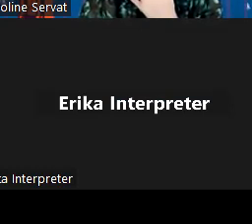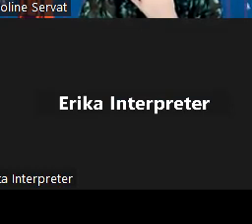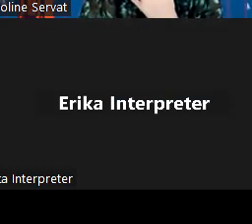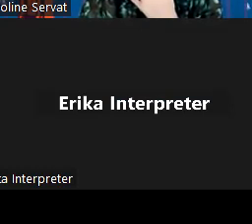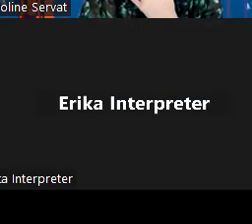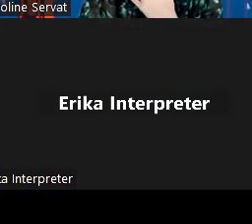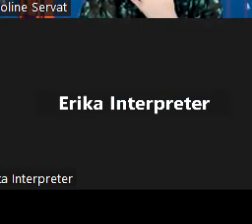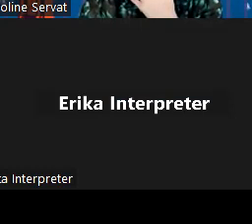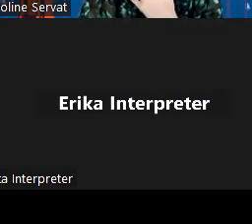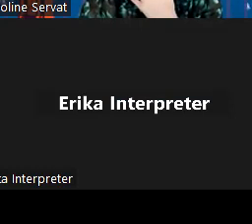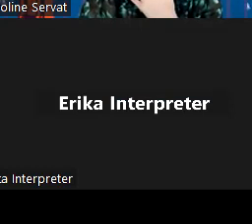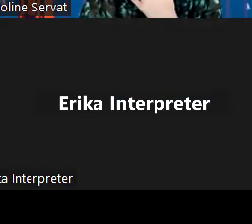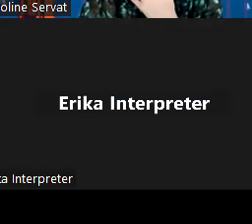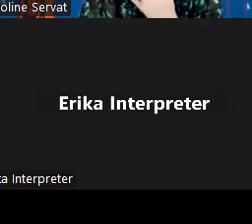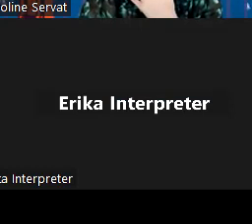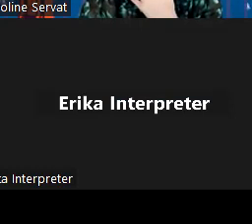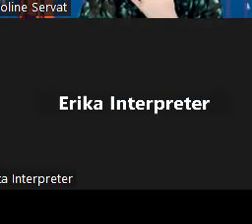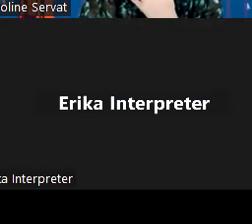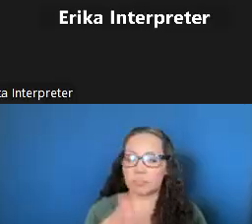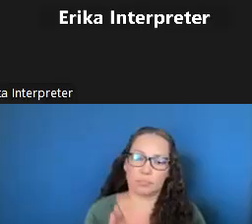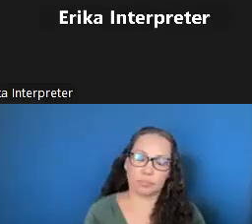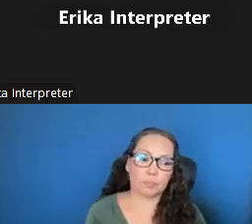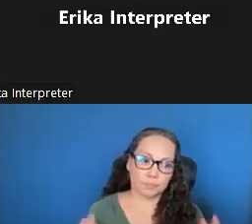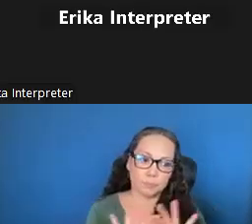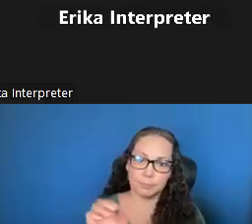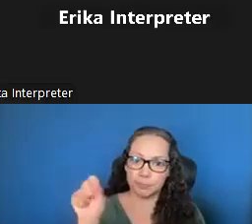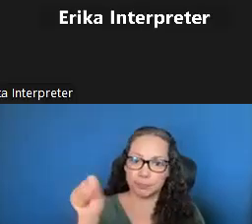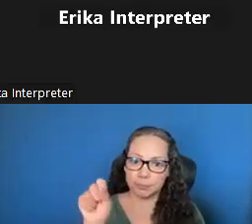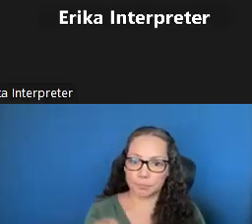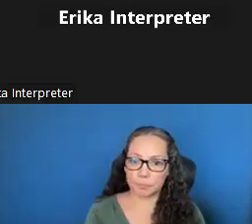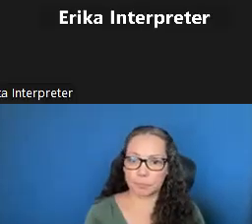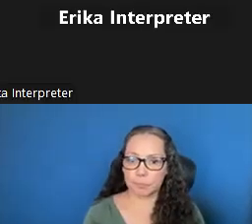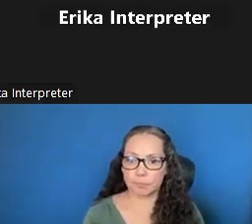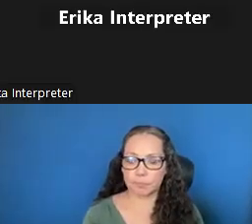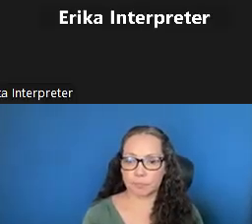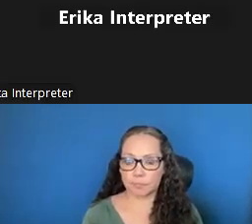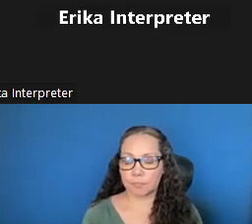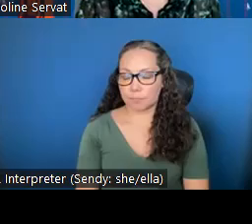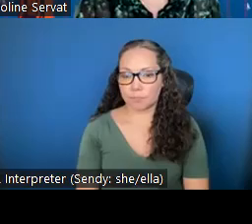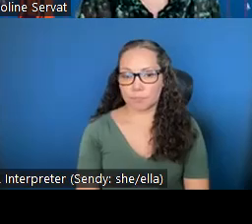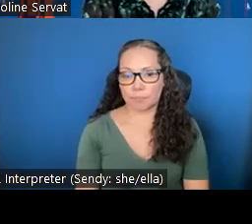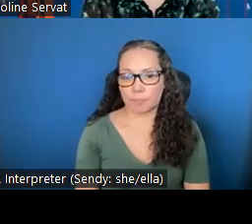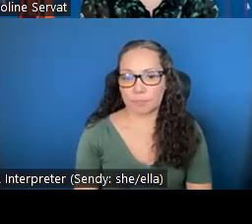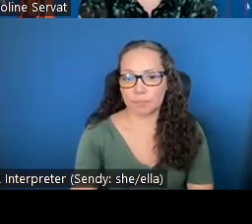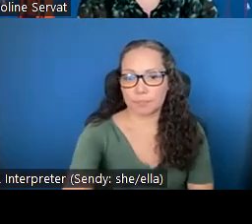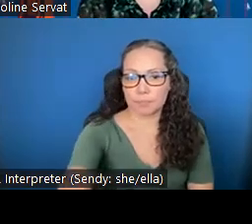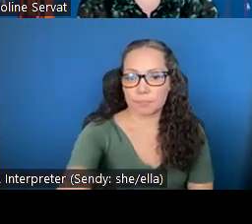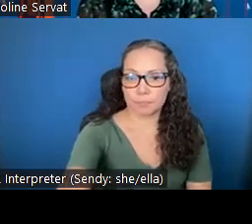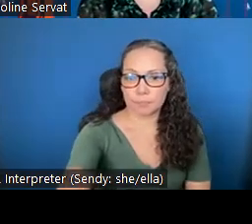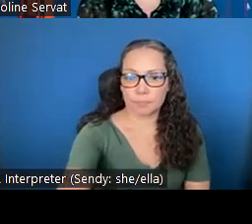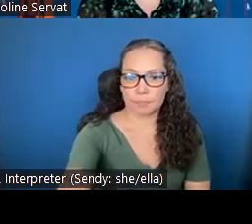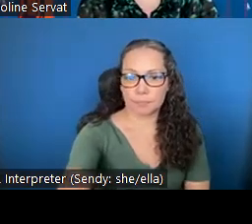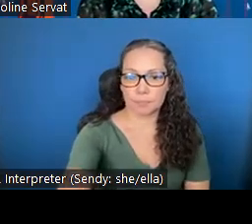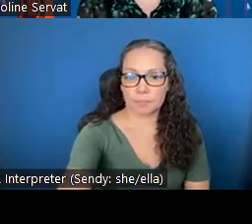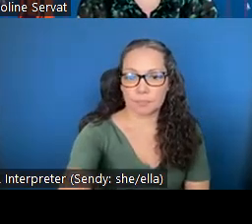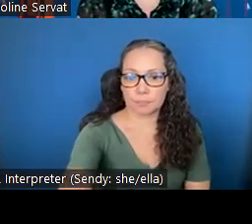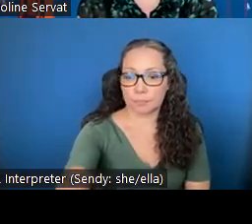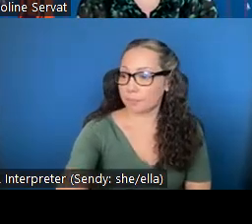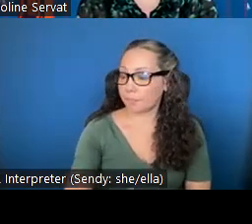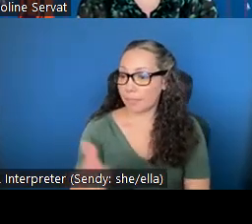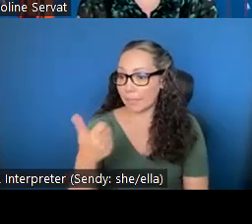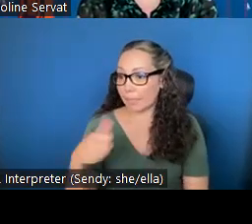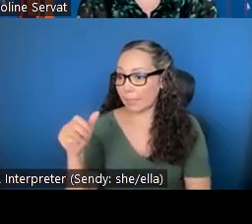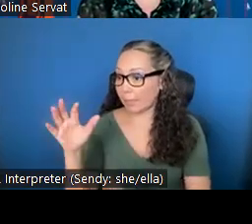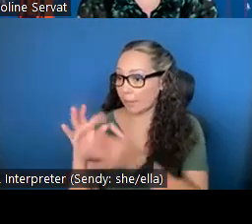absolutely other comments feedback from the advisory committee on